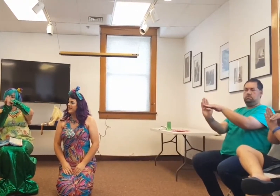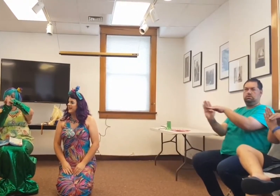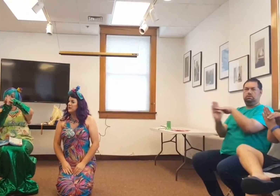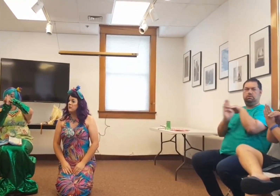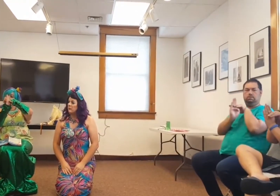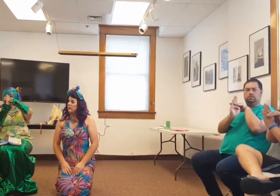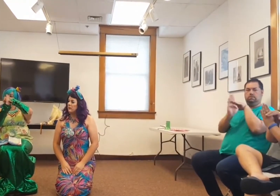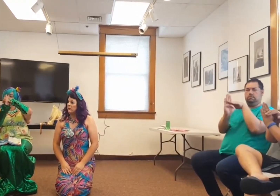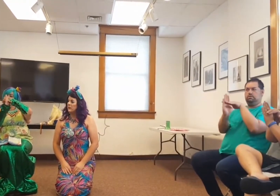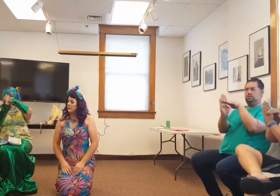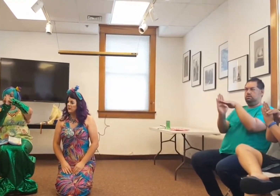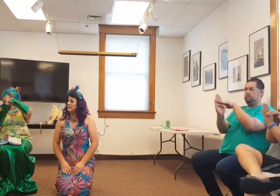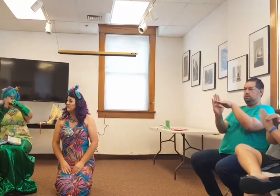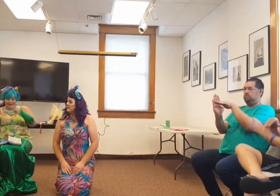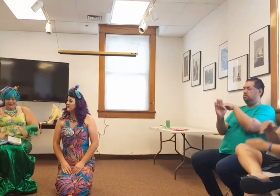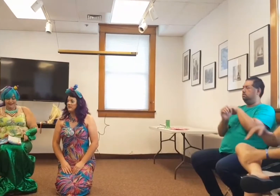There you go, learn something new!